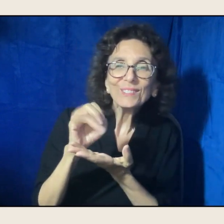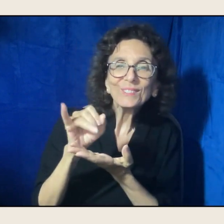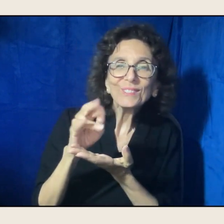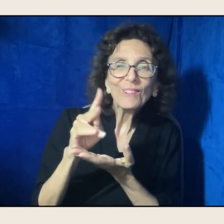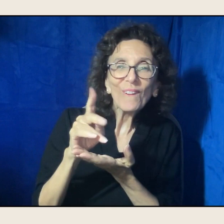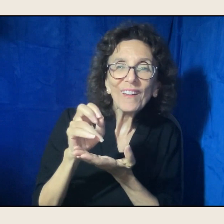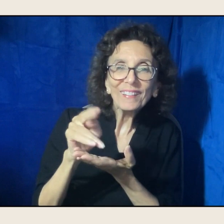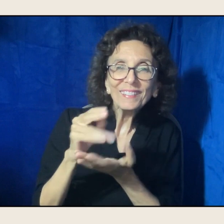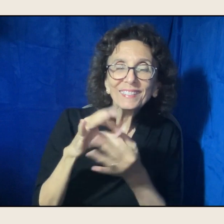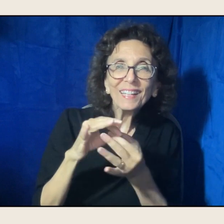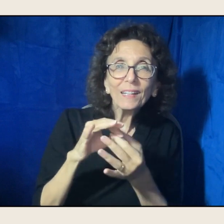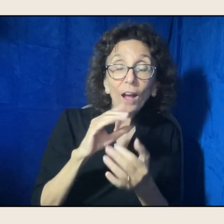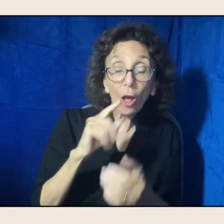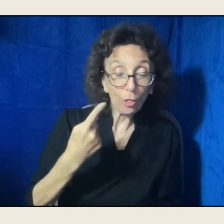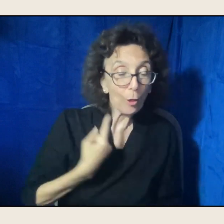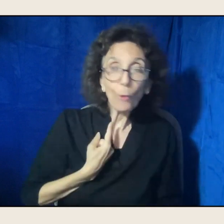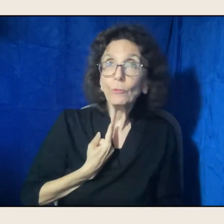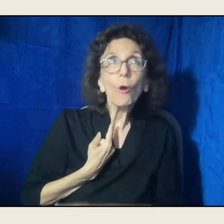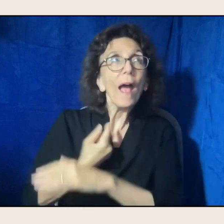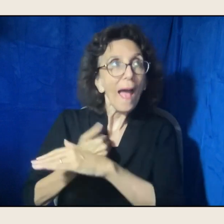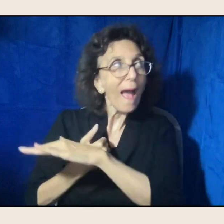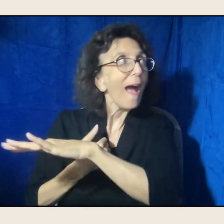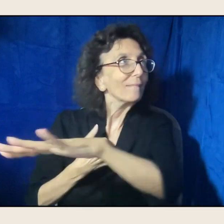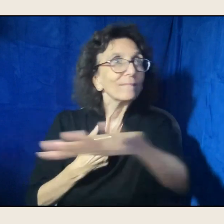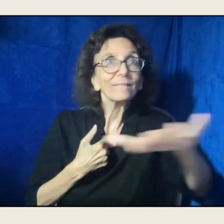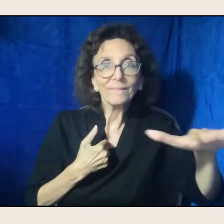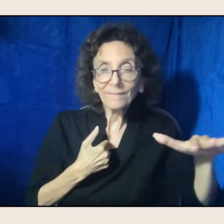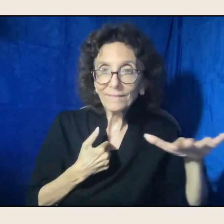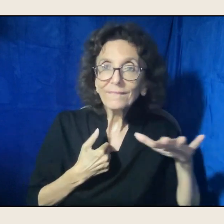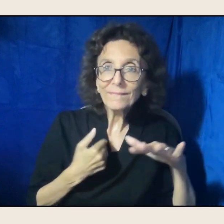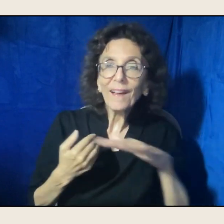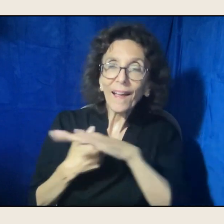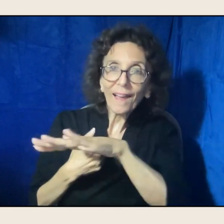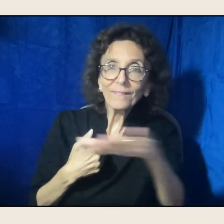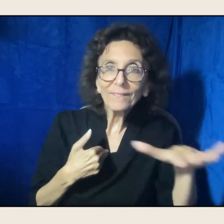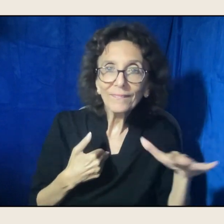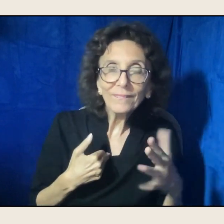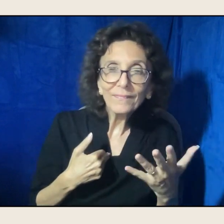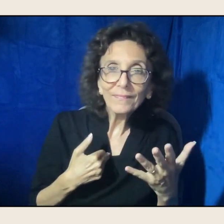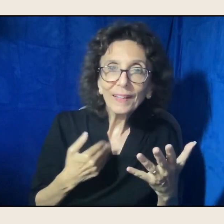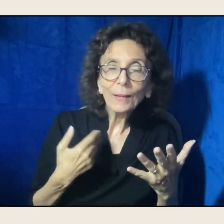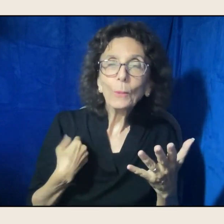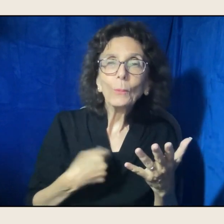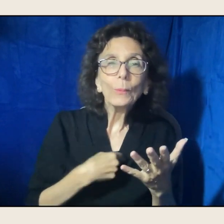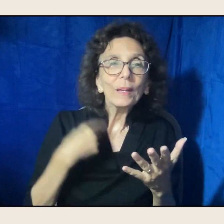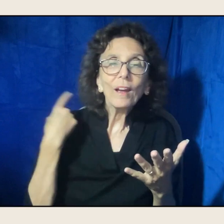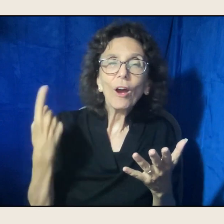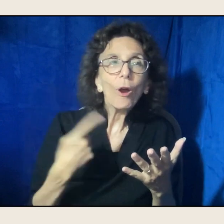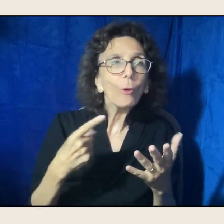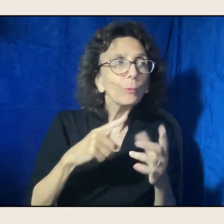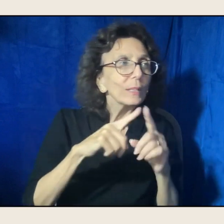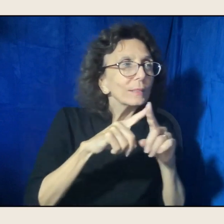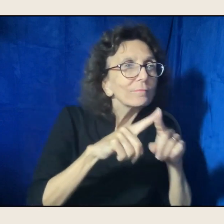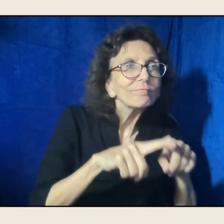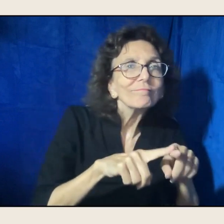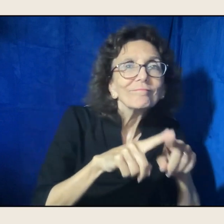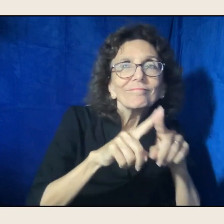and that we are continuously leaning on the efforts of those who were before.